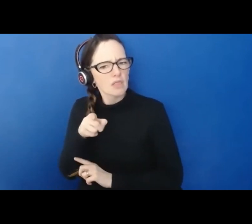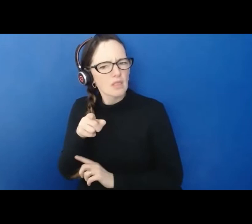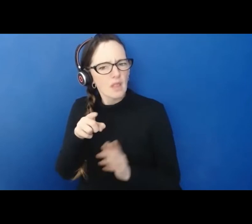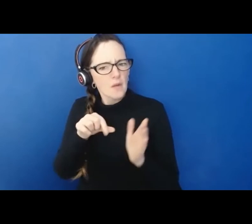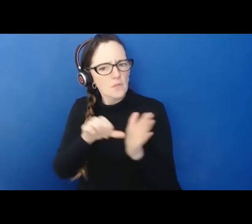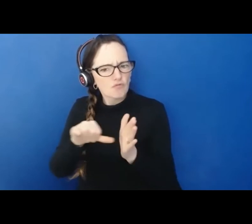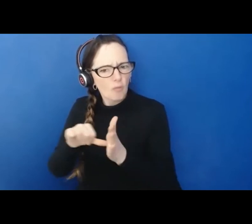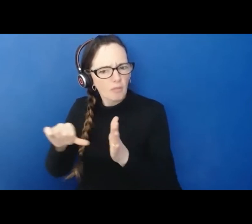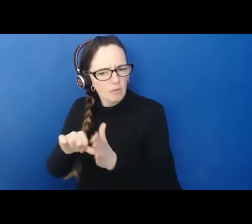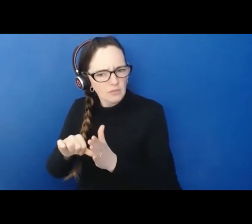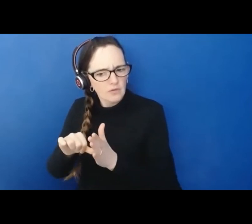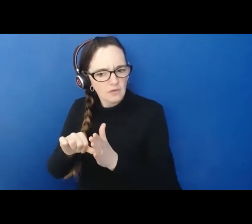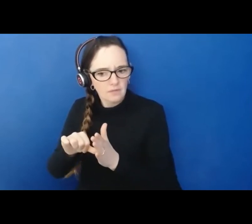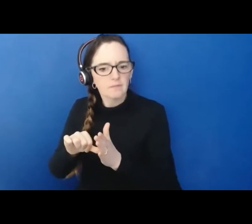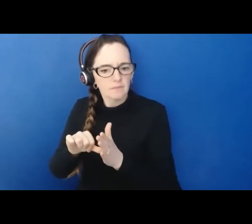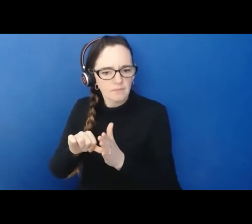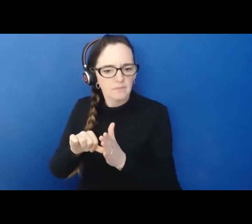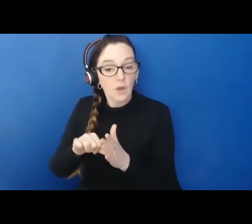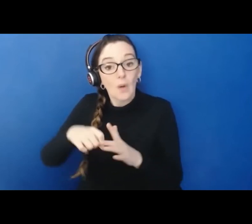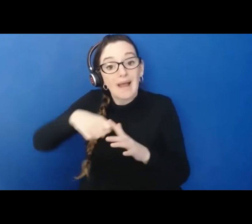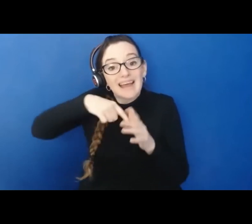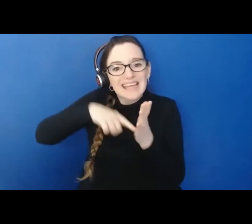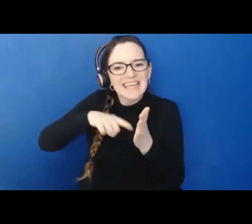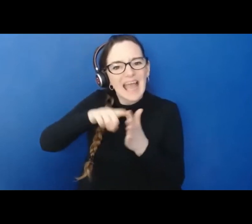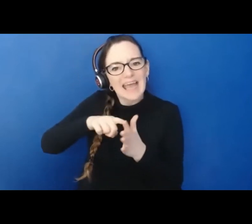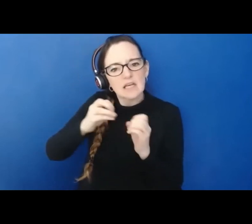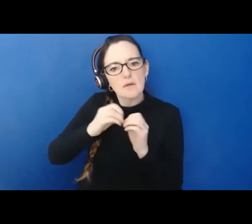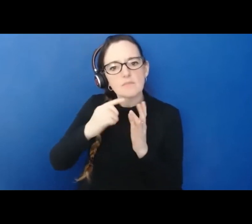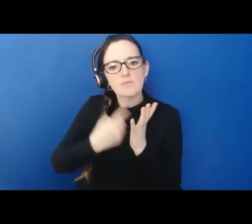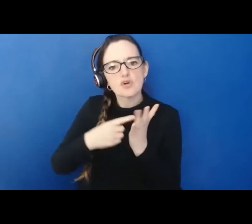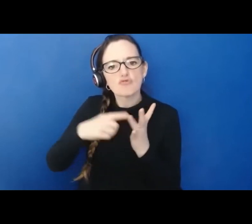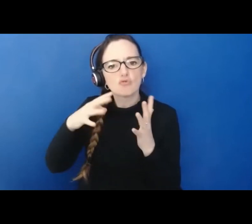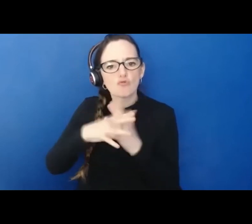And that was something that Kate Brown termed as grooming .